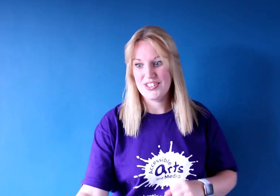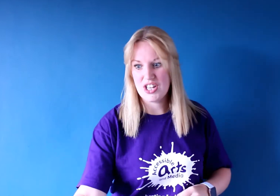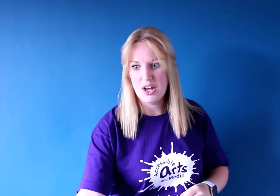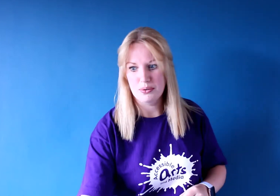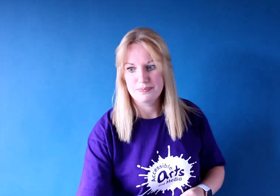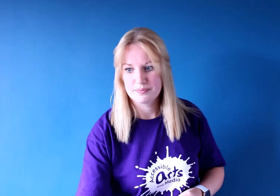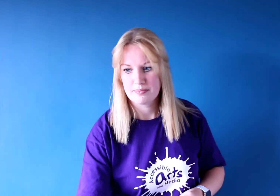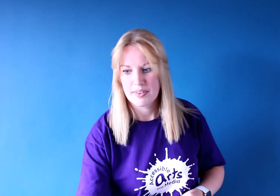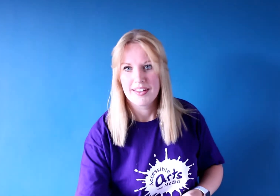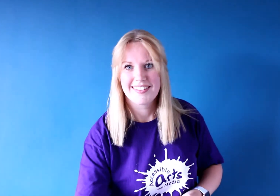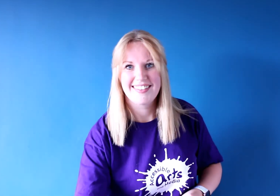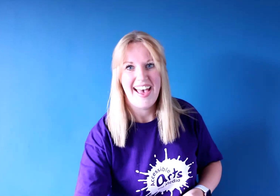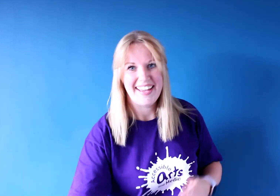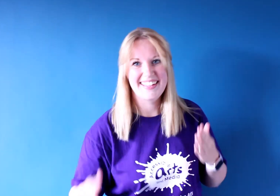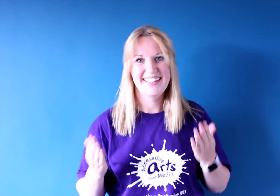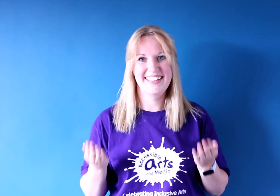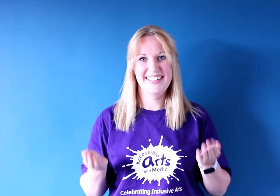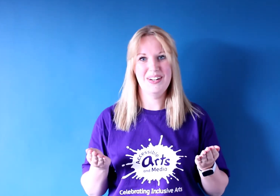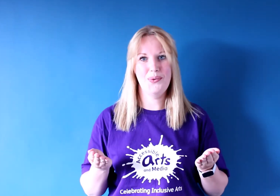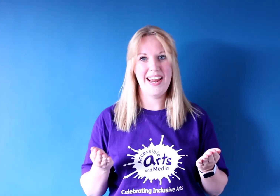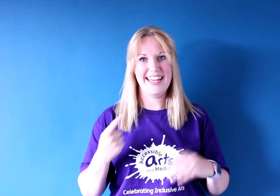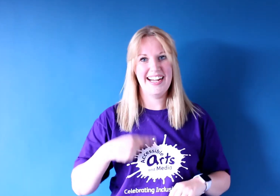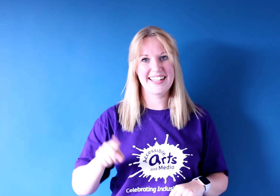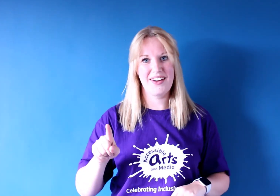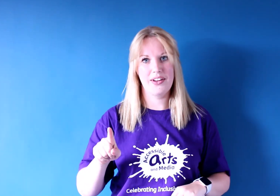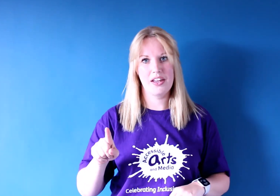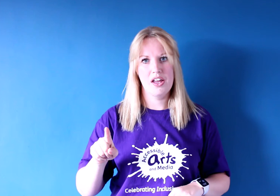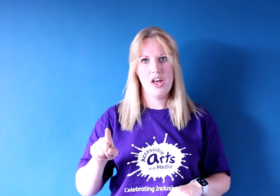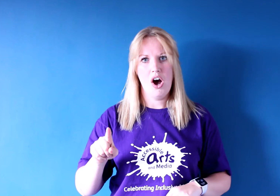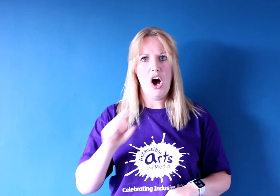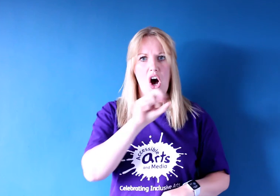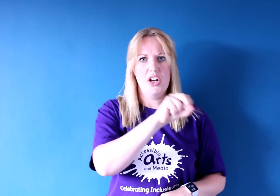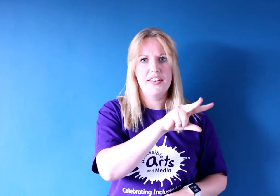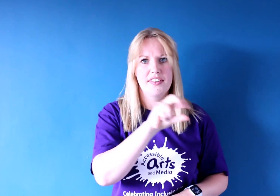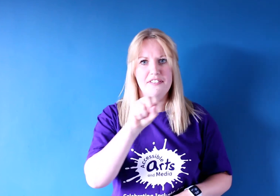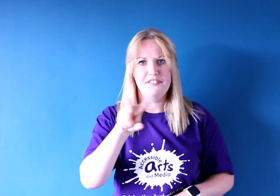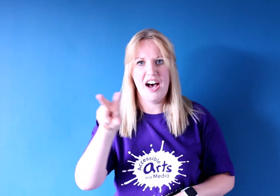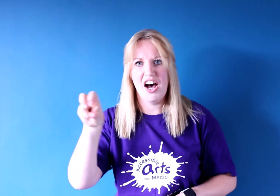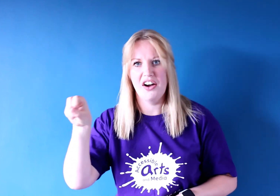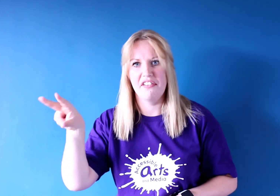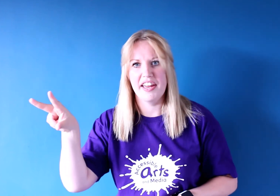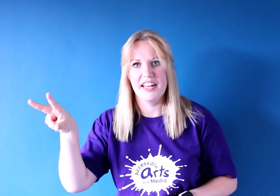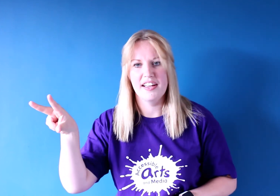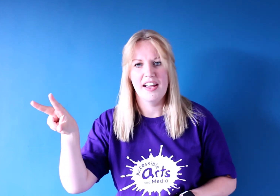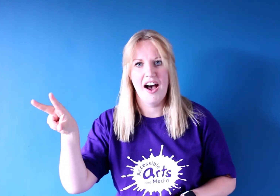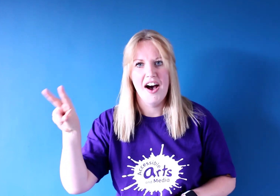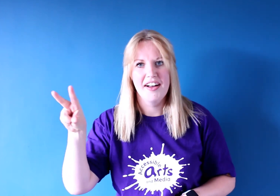So today we are going on a safari.